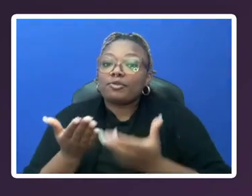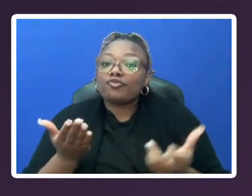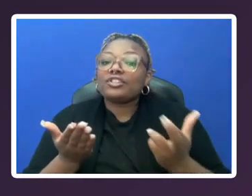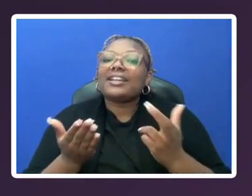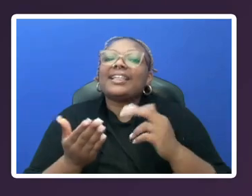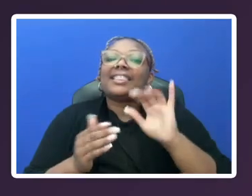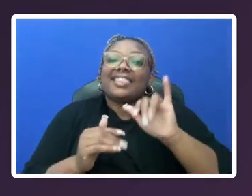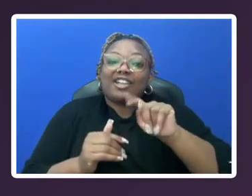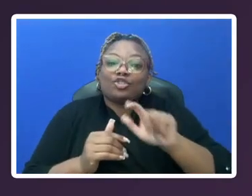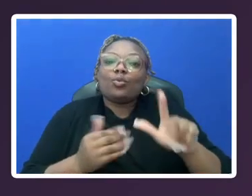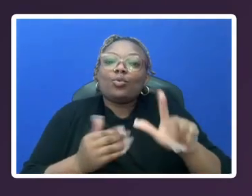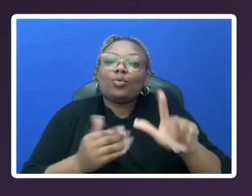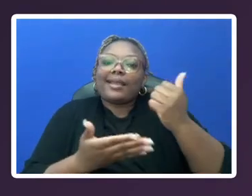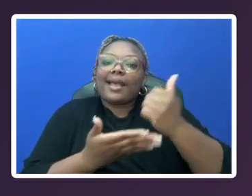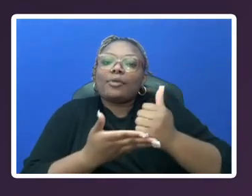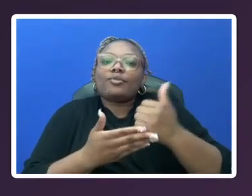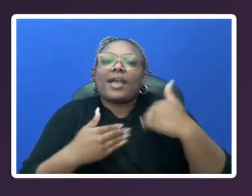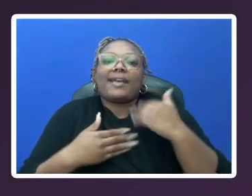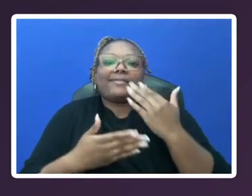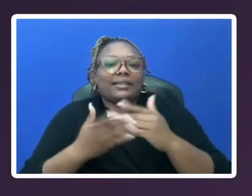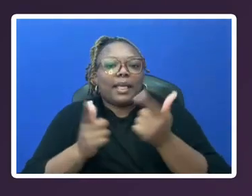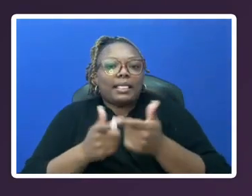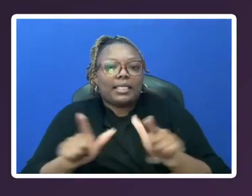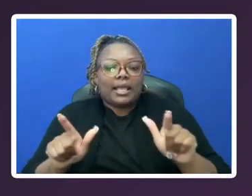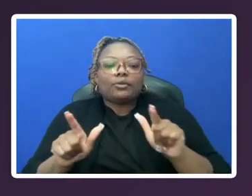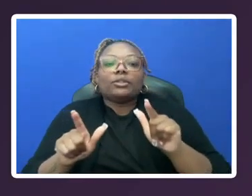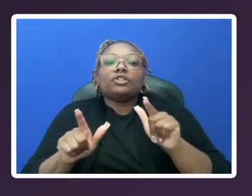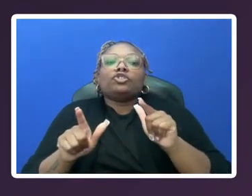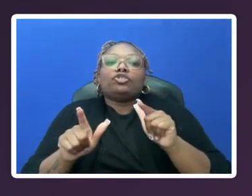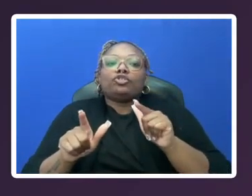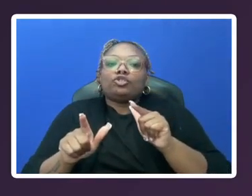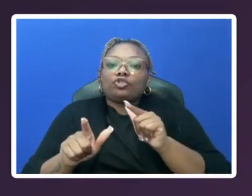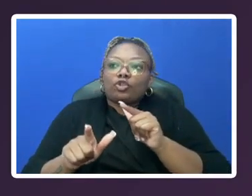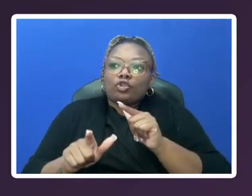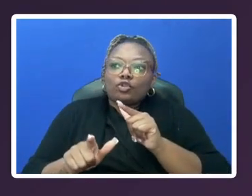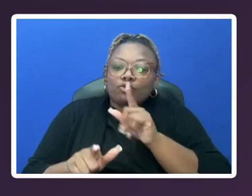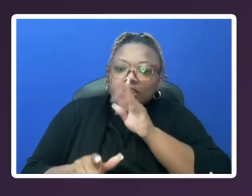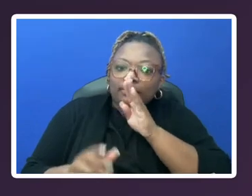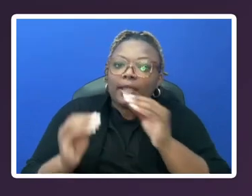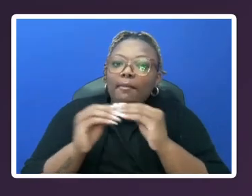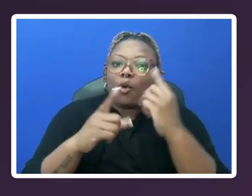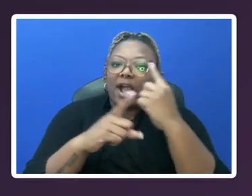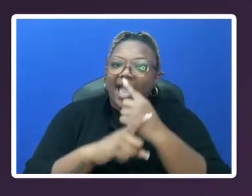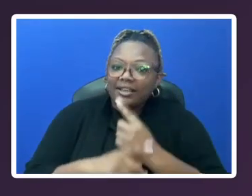have some language to speak more accurately and inclusively about Indigenous people. So,